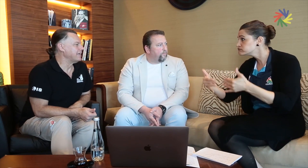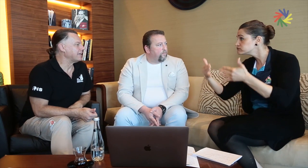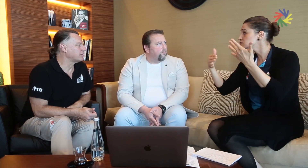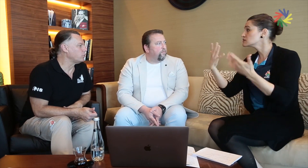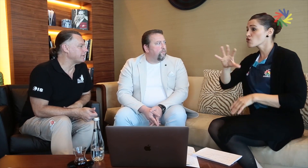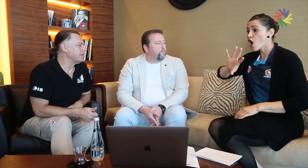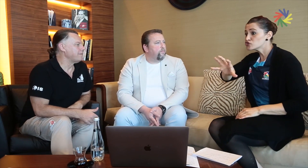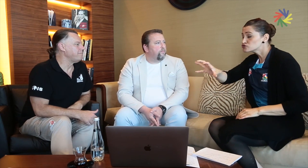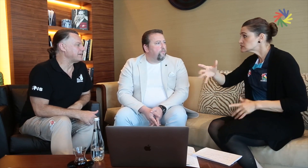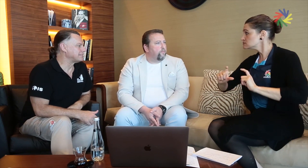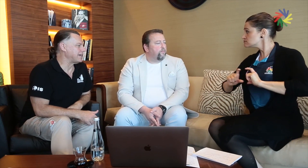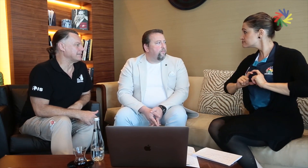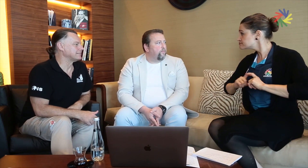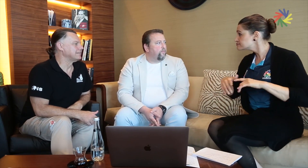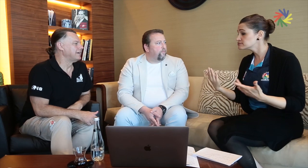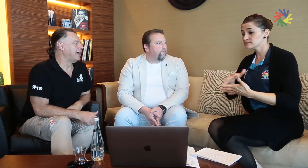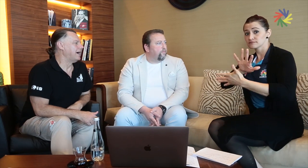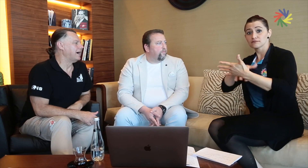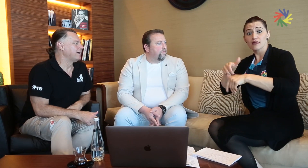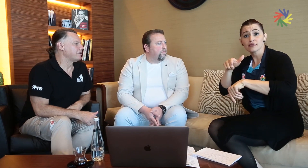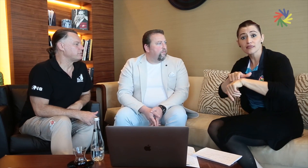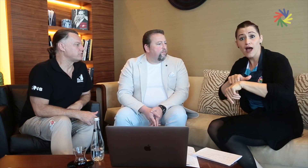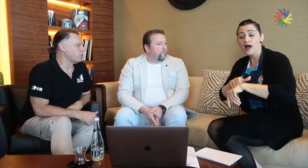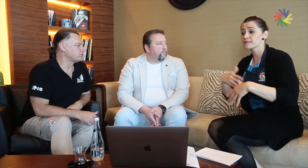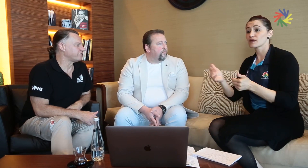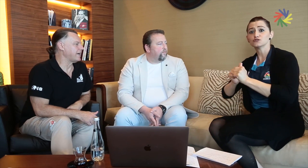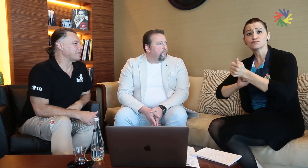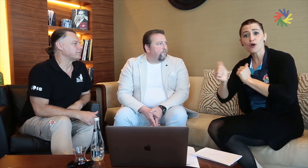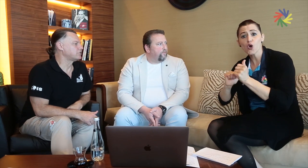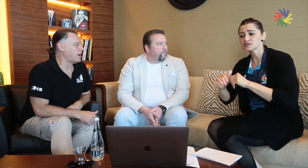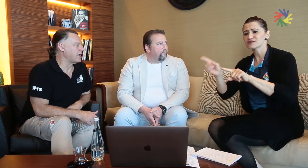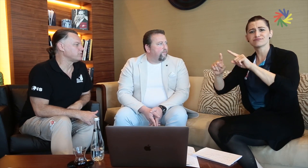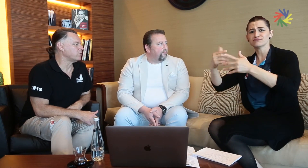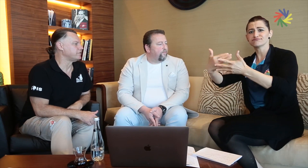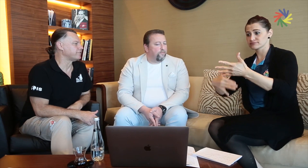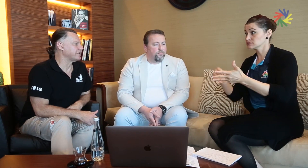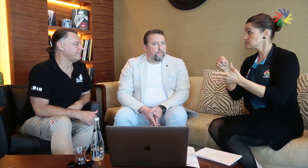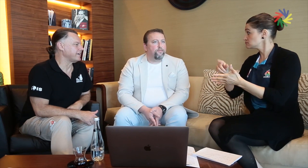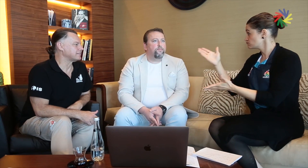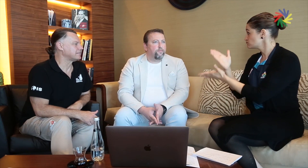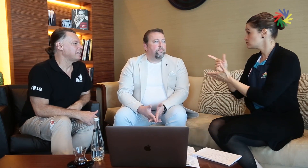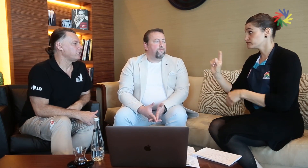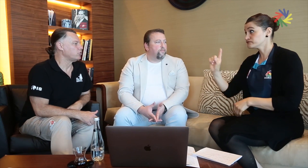the information we need at our fingertips, such as medal ranking, time and location of events.